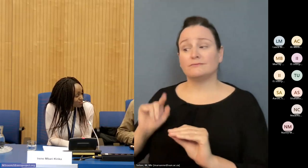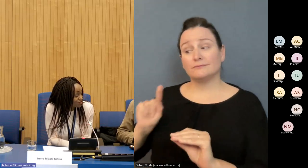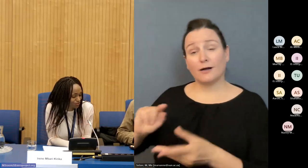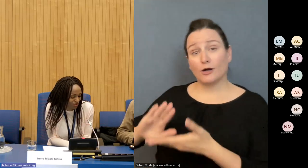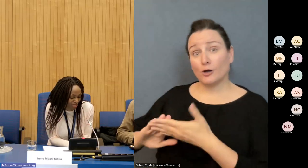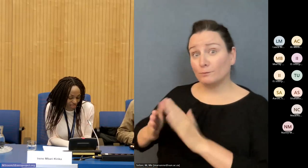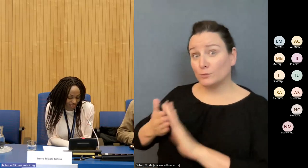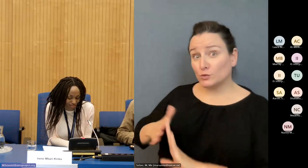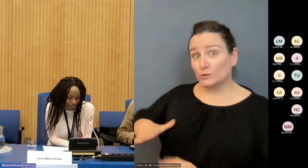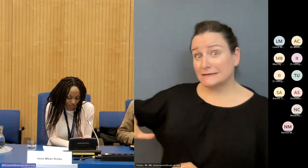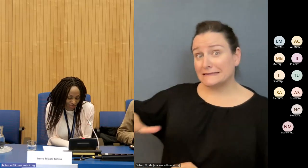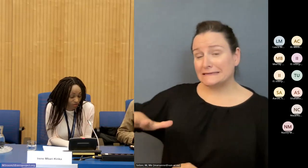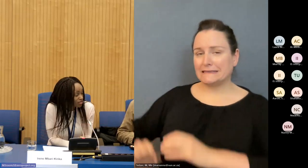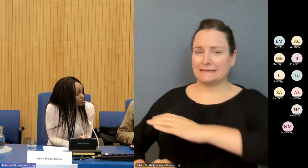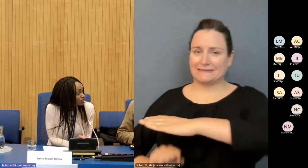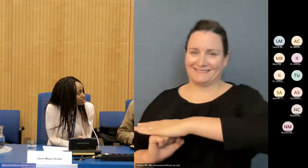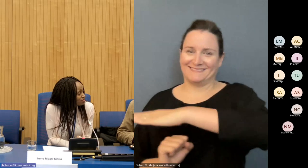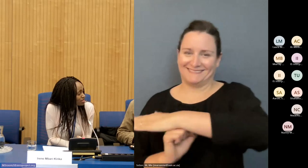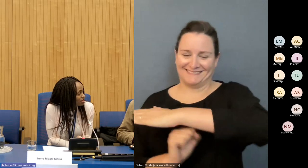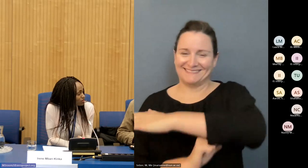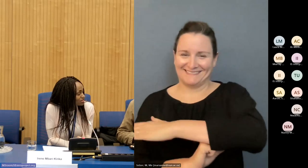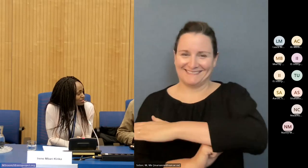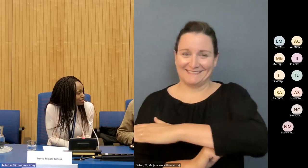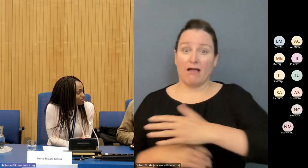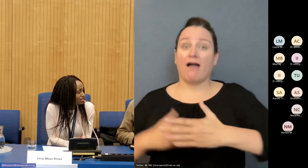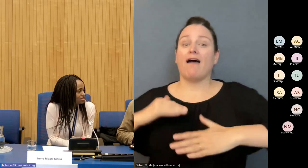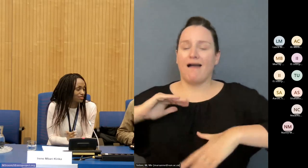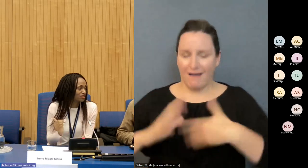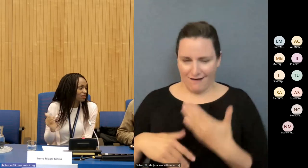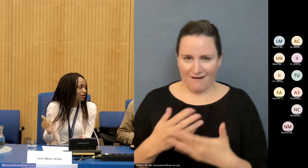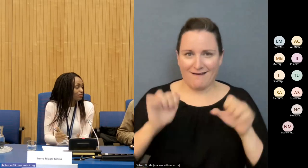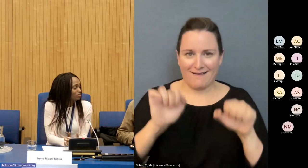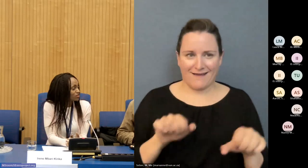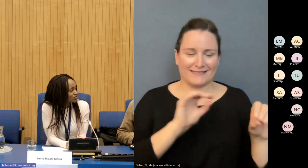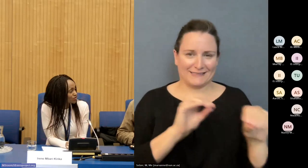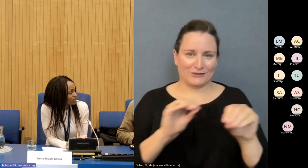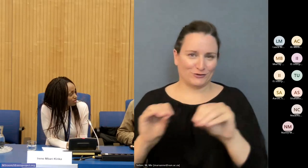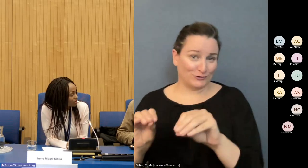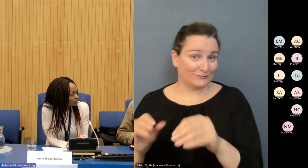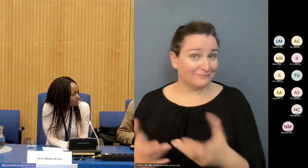you do. I think you touch on this same thing about the sustainability that Gilbert was talking about,